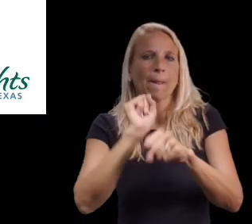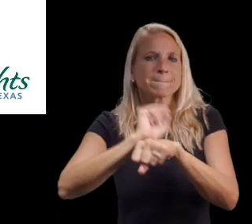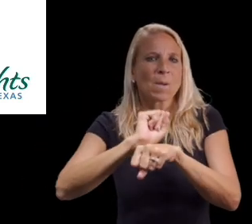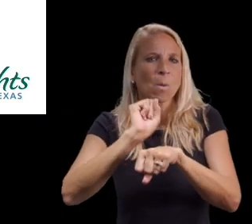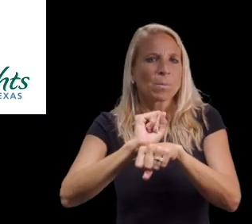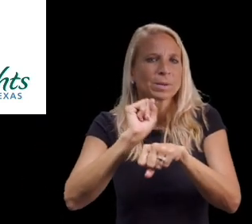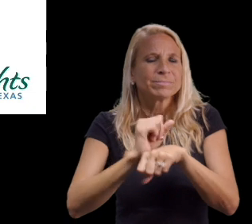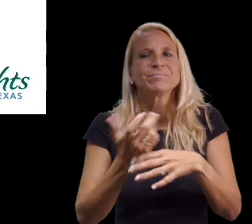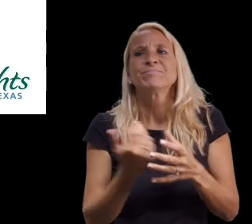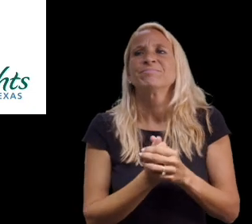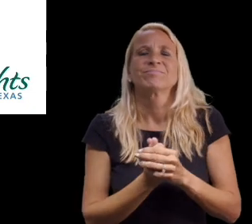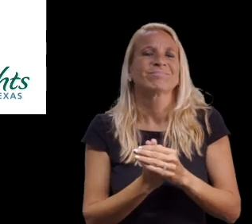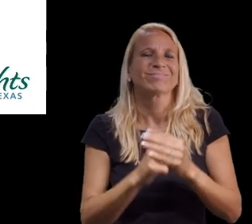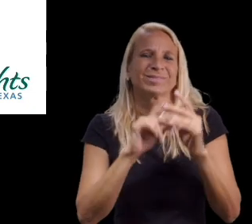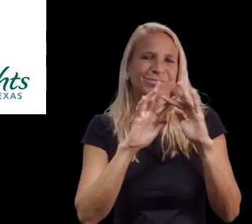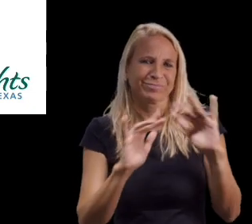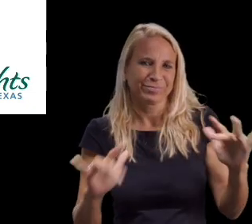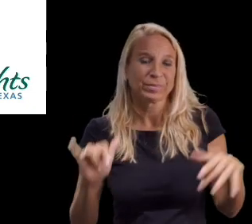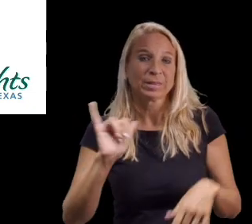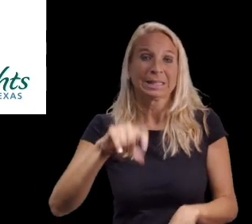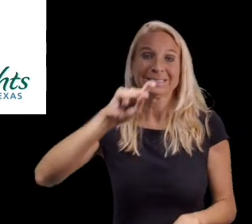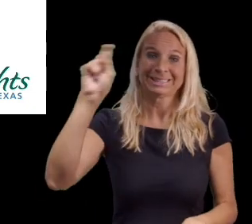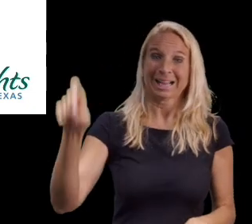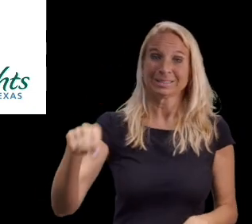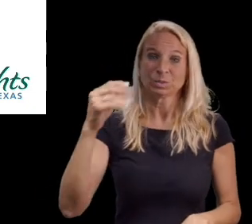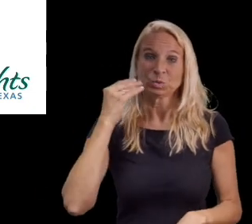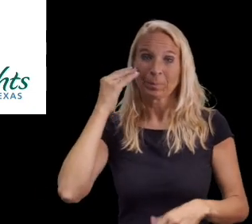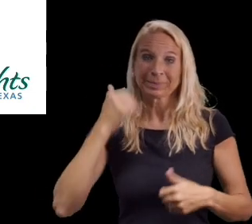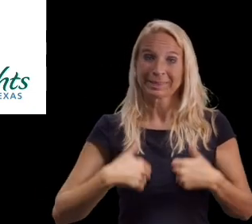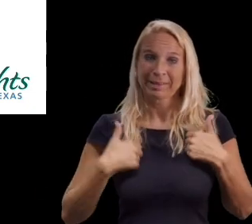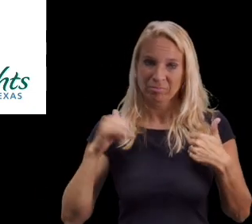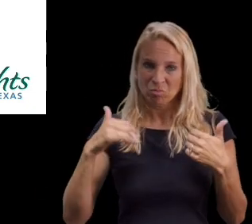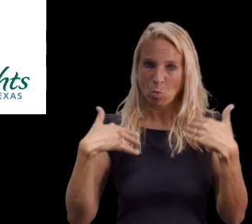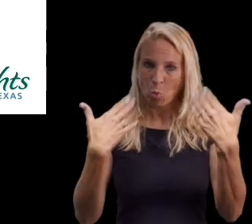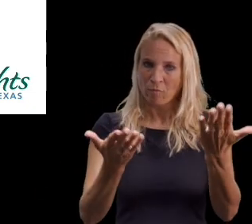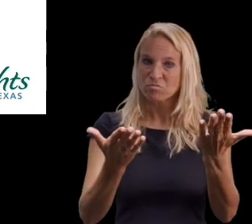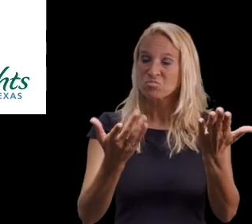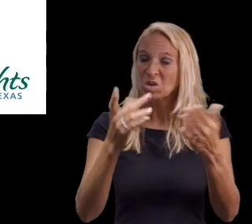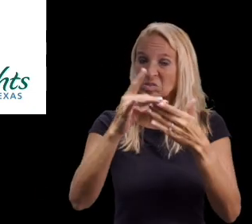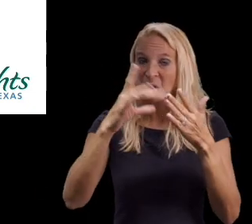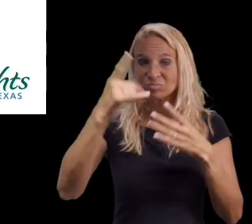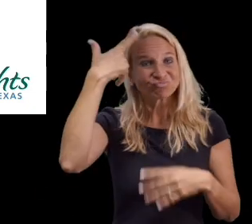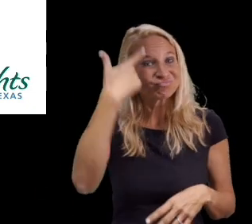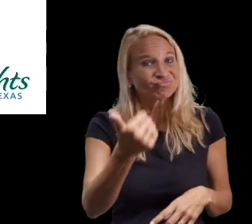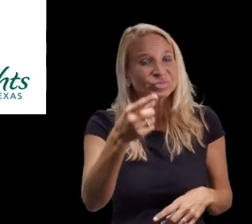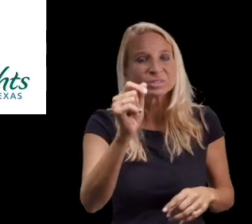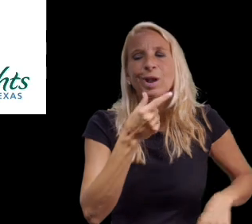supported employment and others. Texas Home Living also offers the choice